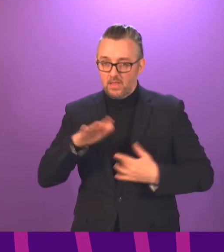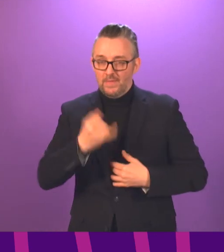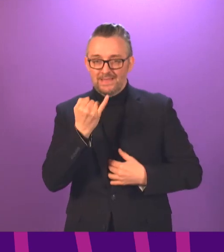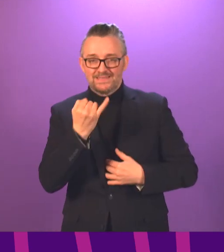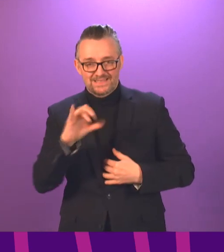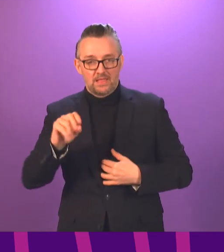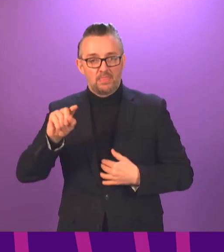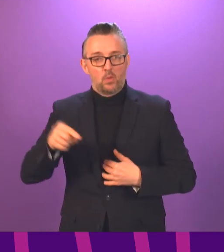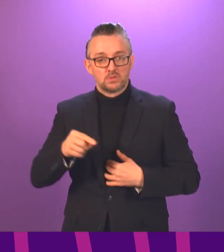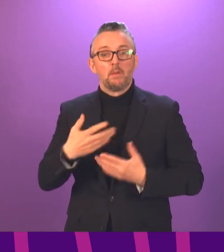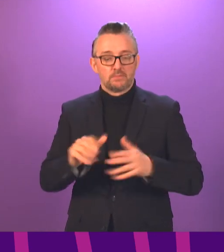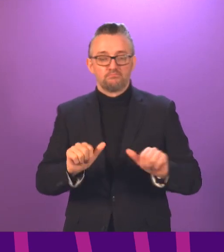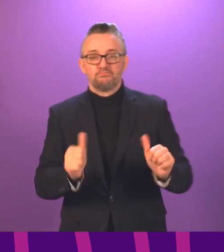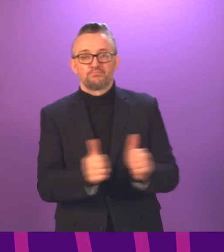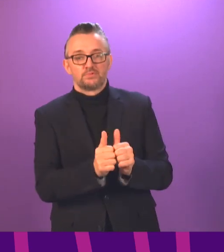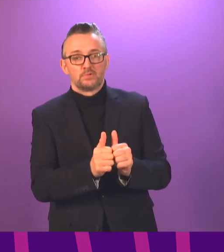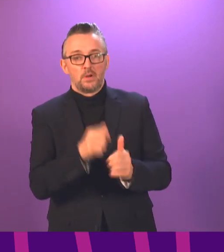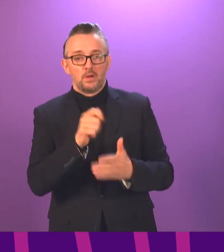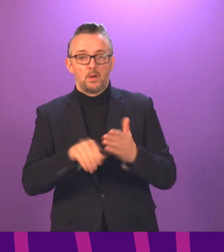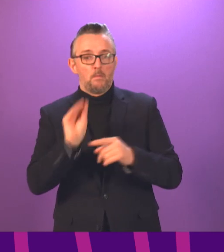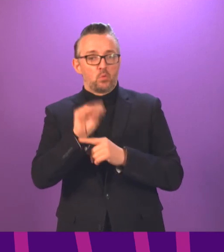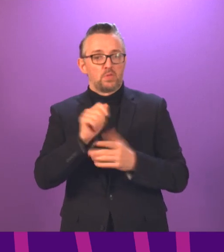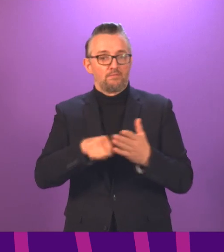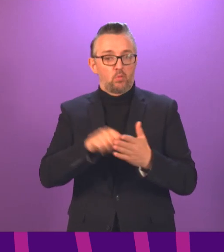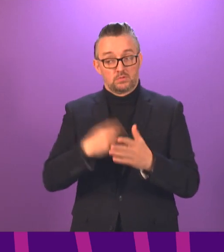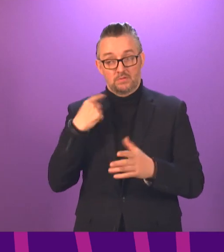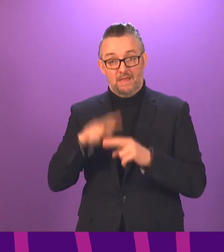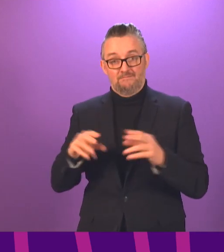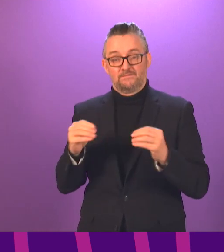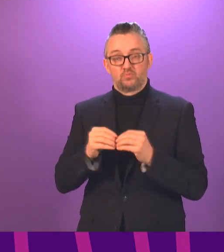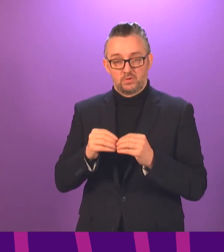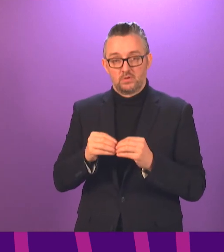were granted a postal vote during February. It is also clear that in at least 10 local